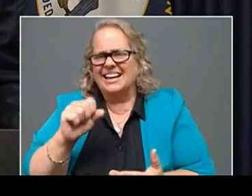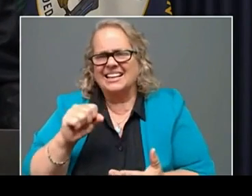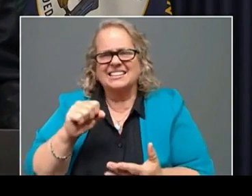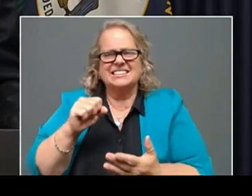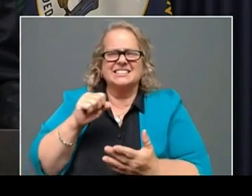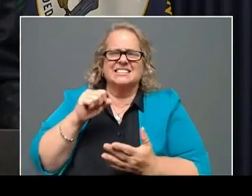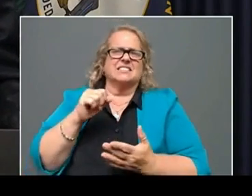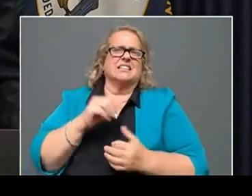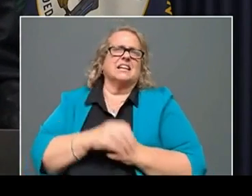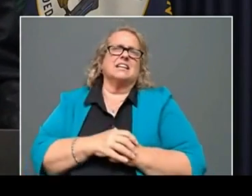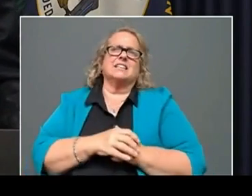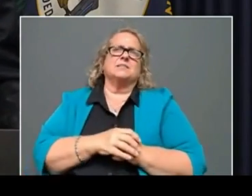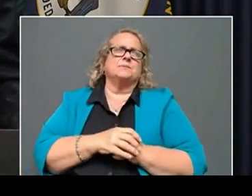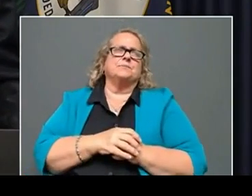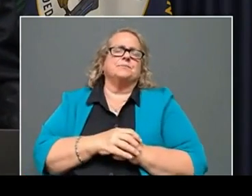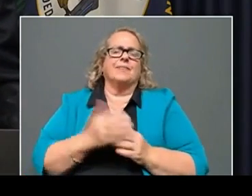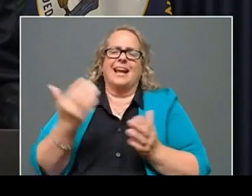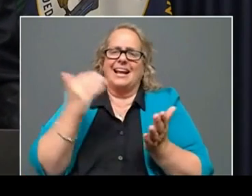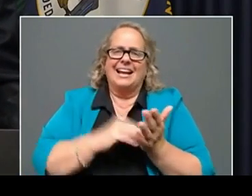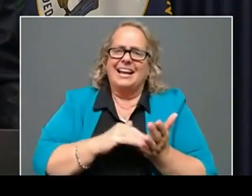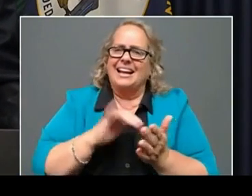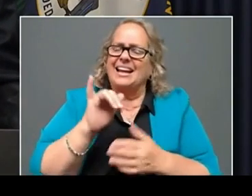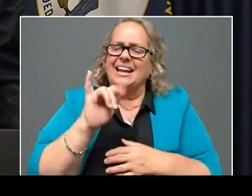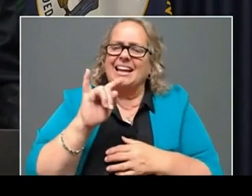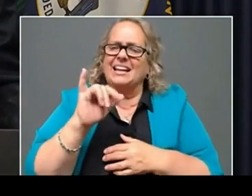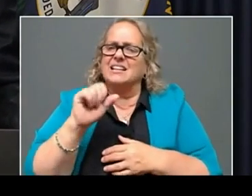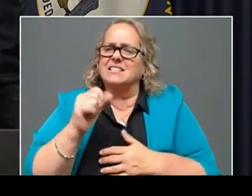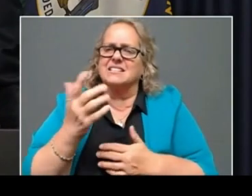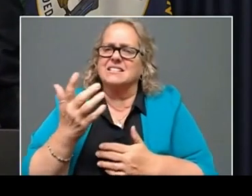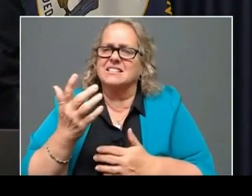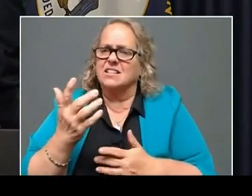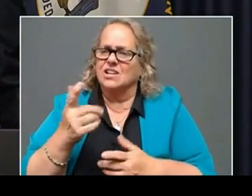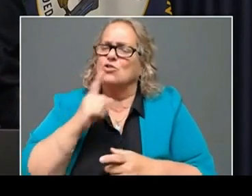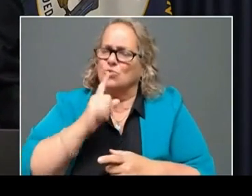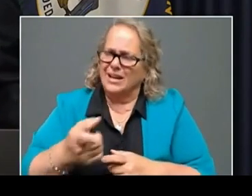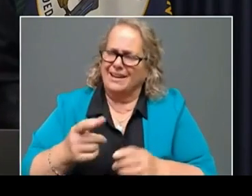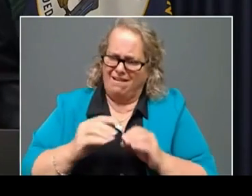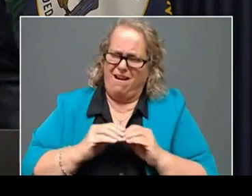again, it's a it's a it's a no brainer. It protects you. The risks associated